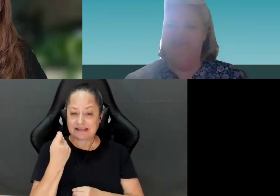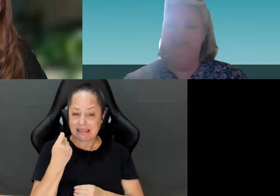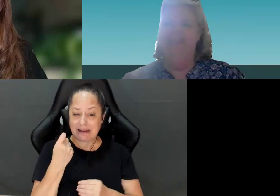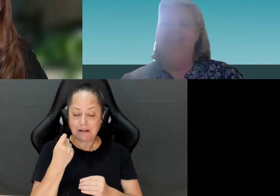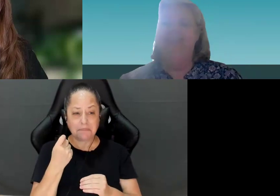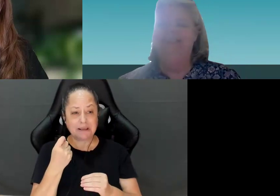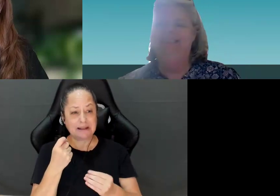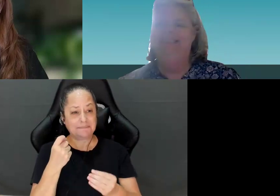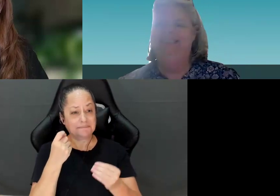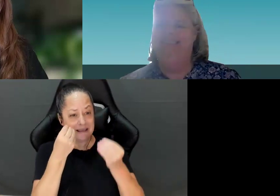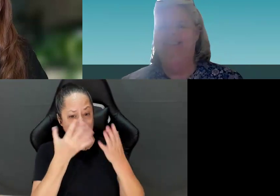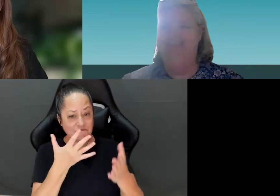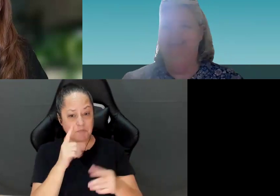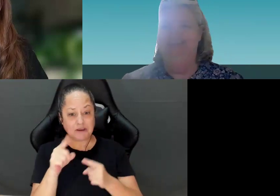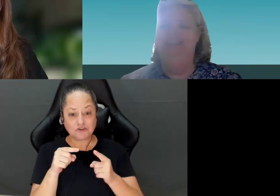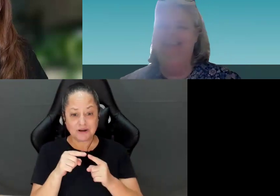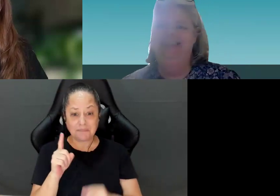Good question.